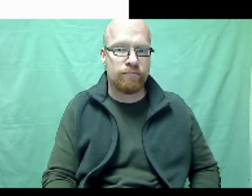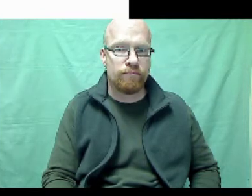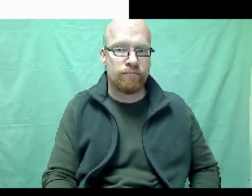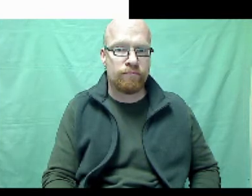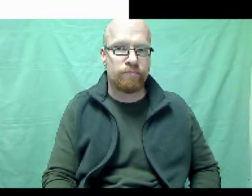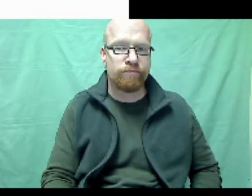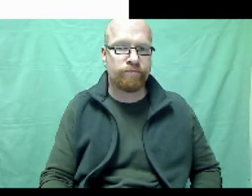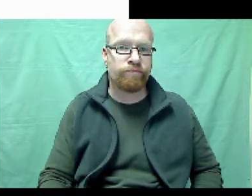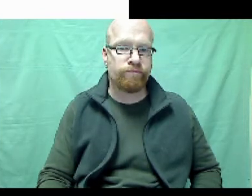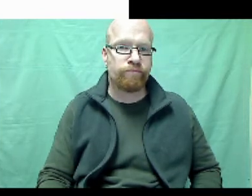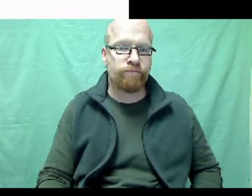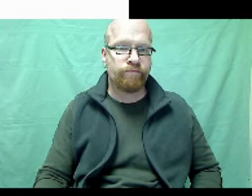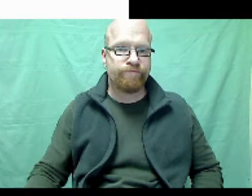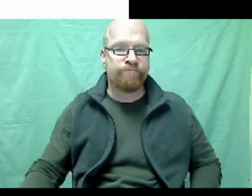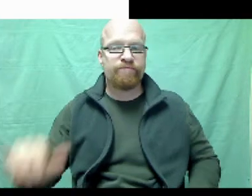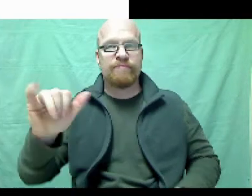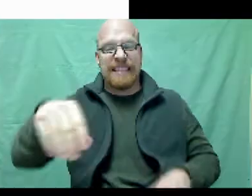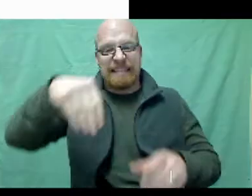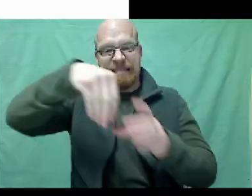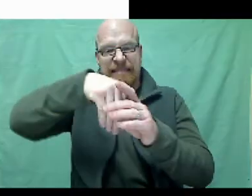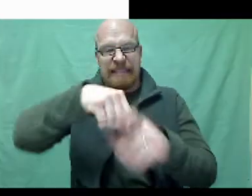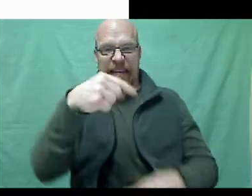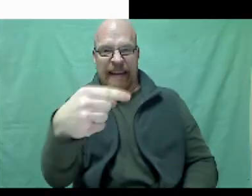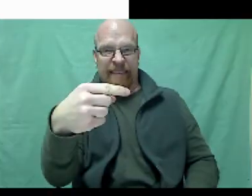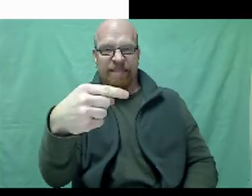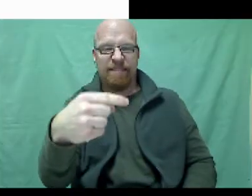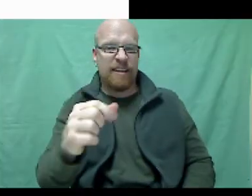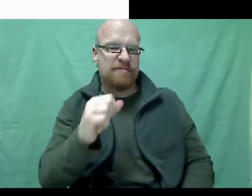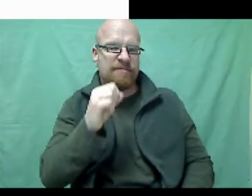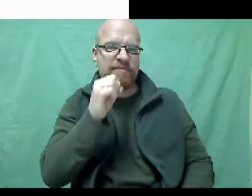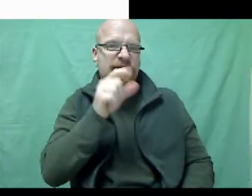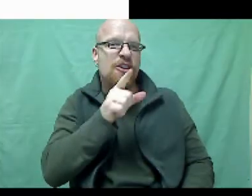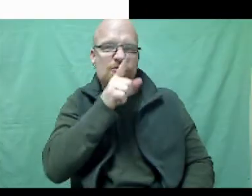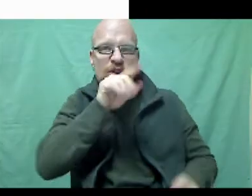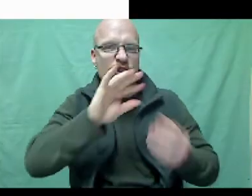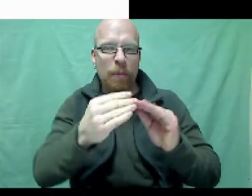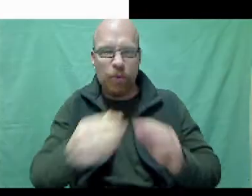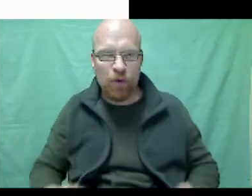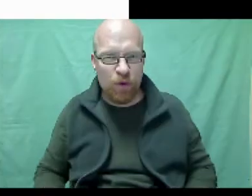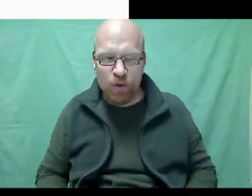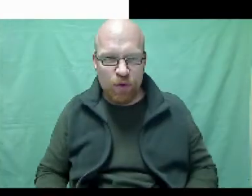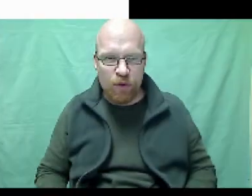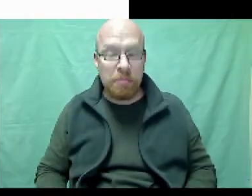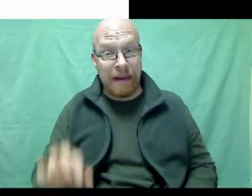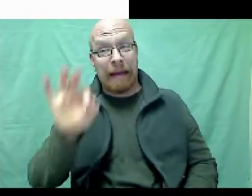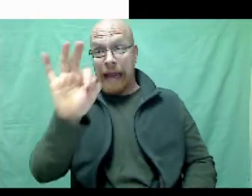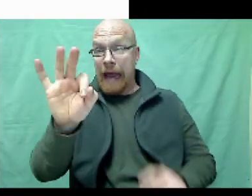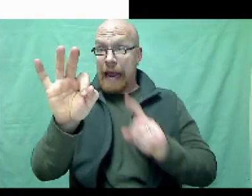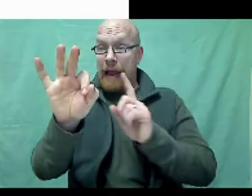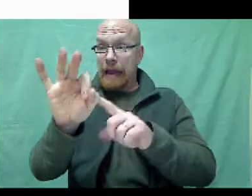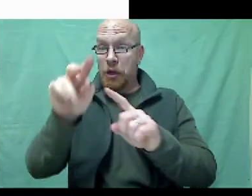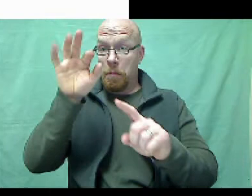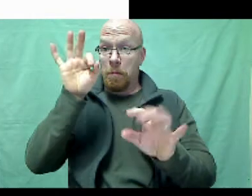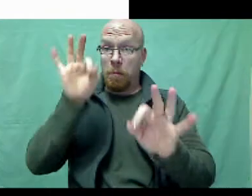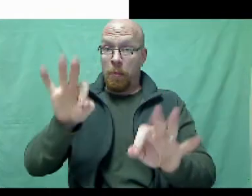So the answer would be for the square root of negative 9 is not a real number. 9 is a perfect square, it's 3,